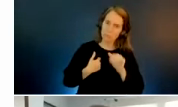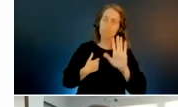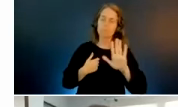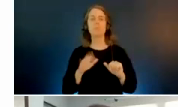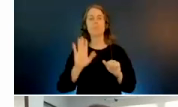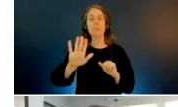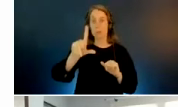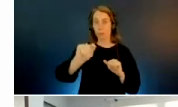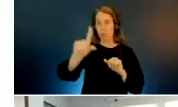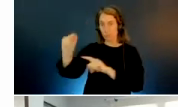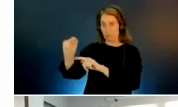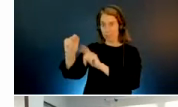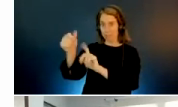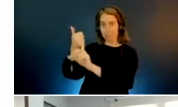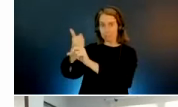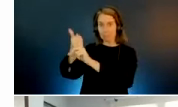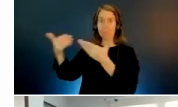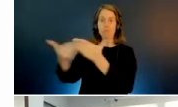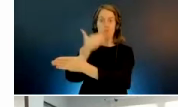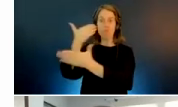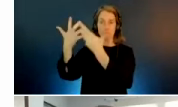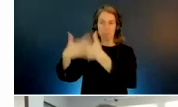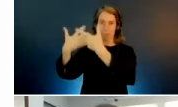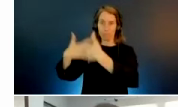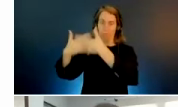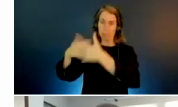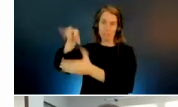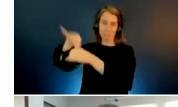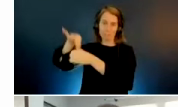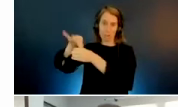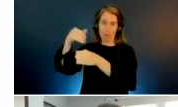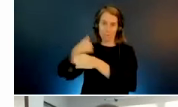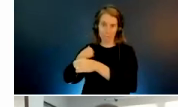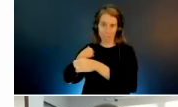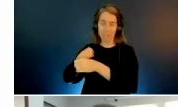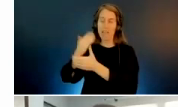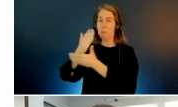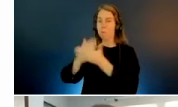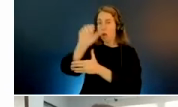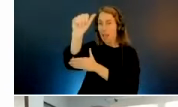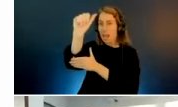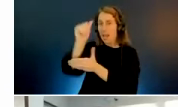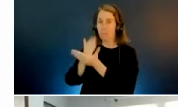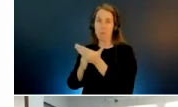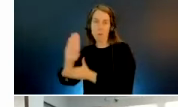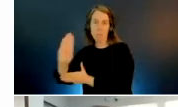have kind of a part a and a part b of the machine um this is kind of how i explain it every precinct